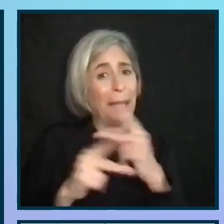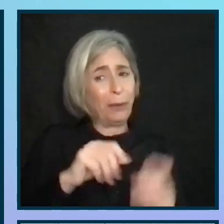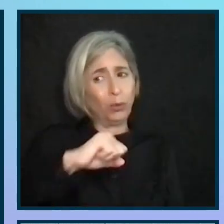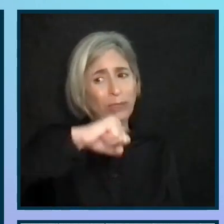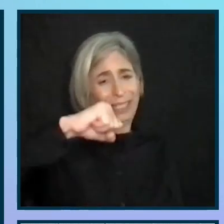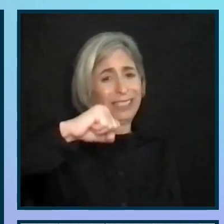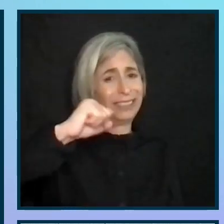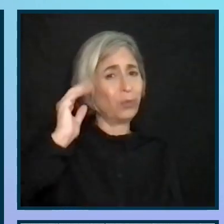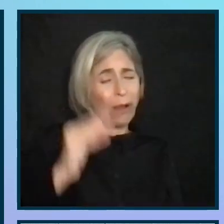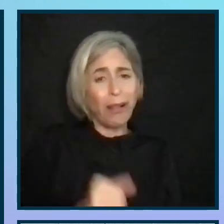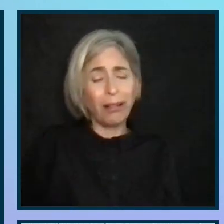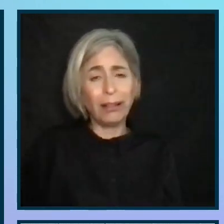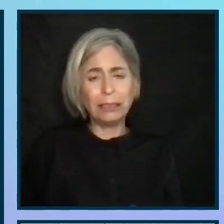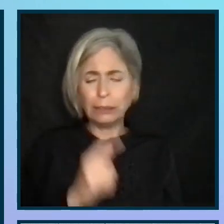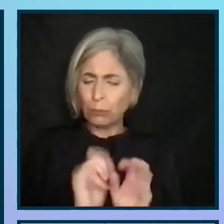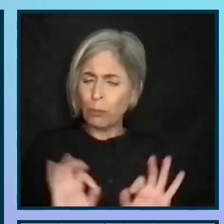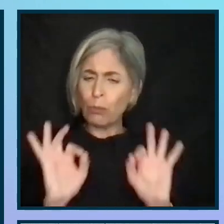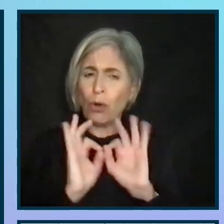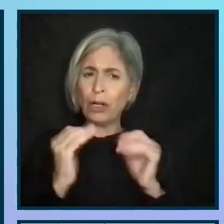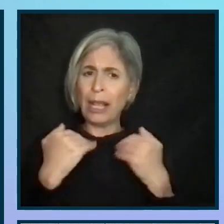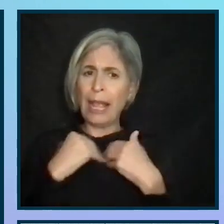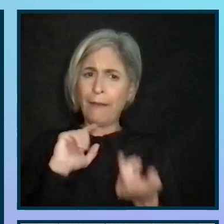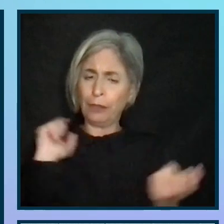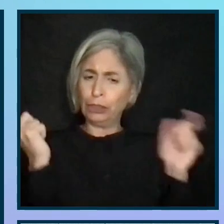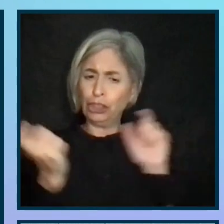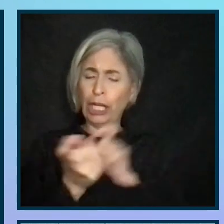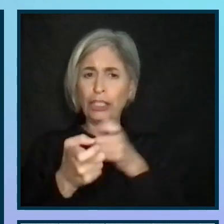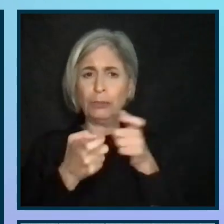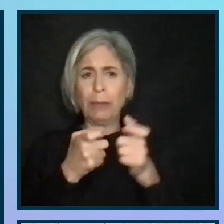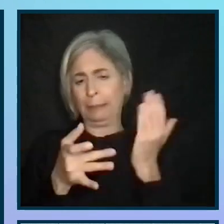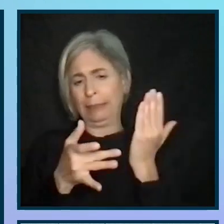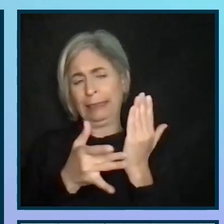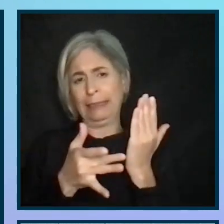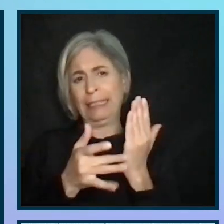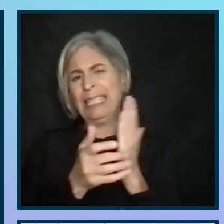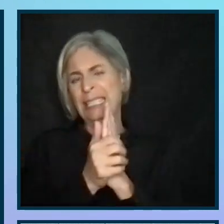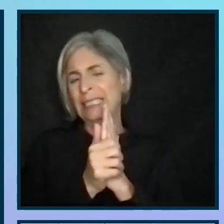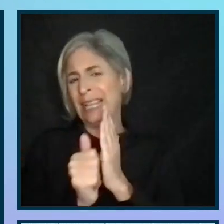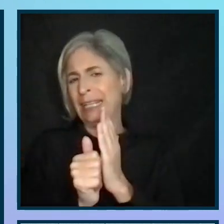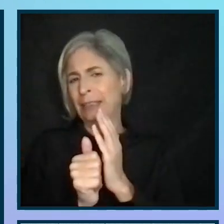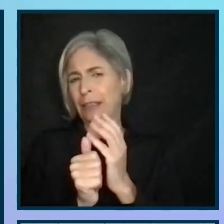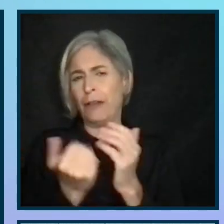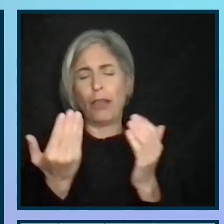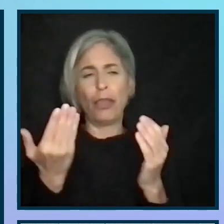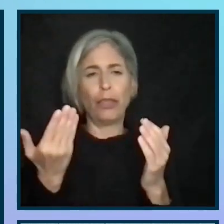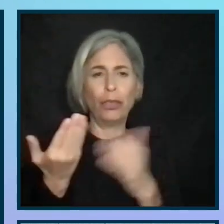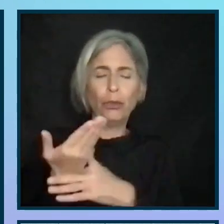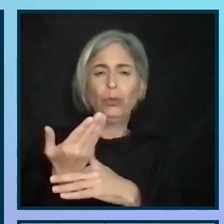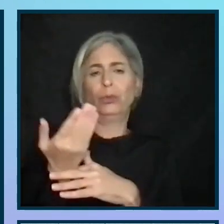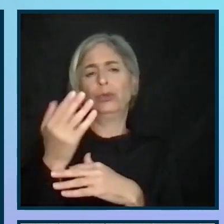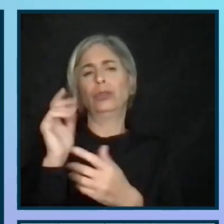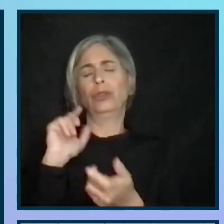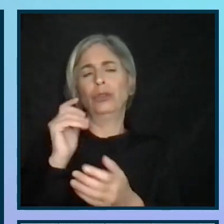it's essential that you have the proper change management techniques in place to go through your accessibility transformation.